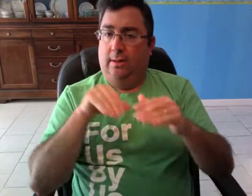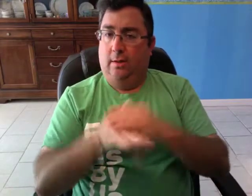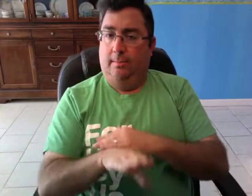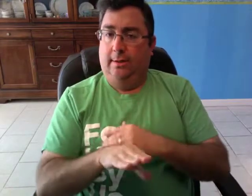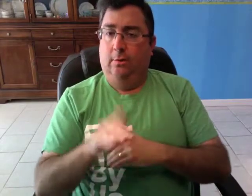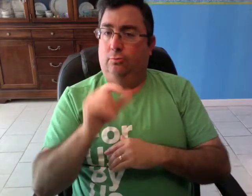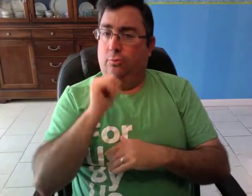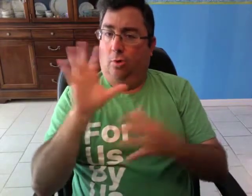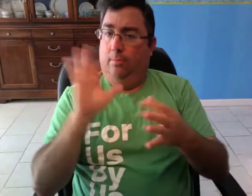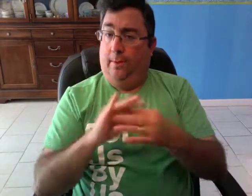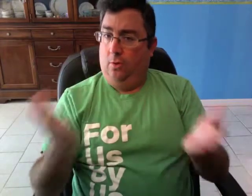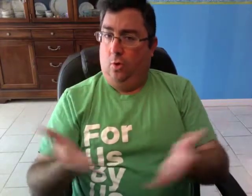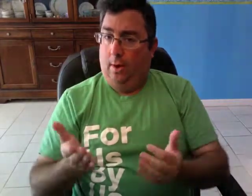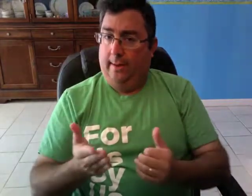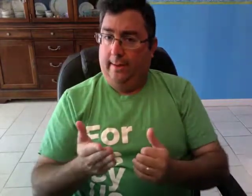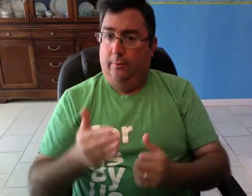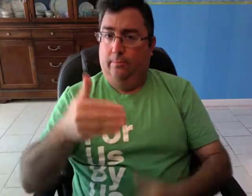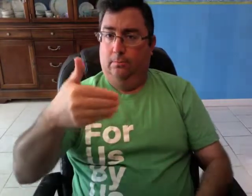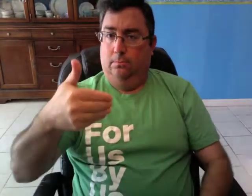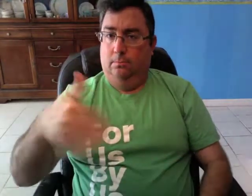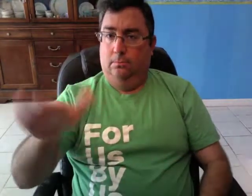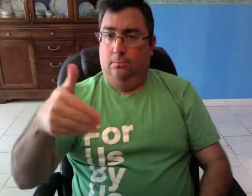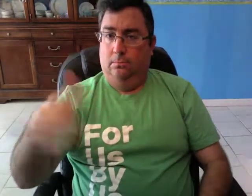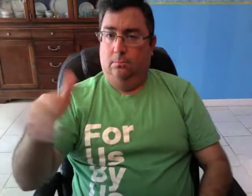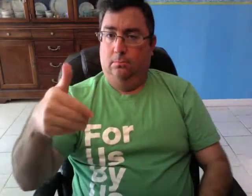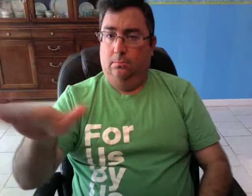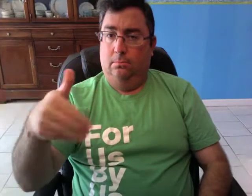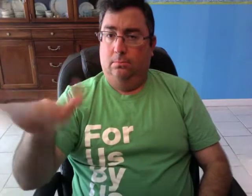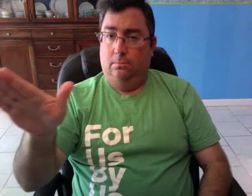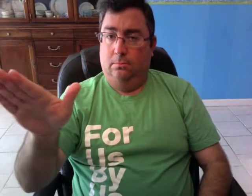they told the Deaf people "Sorry, you're Deaf. You don't belong here. Shoo!"